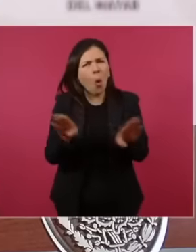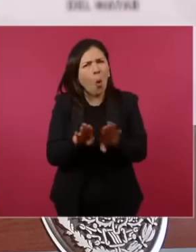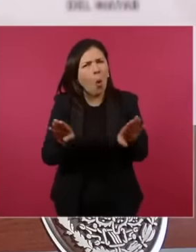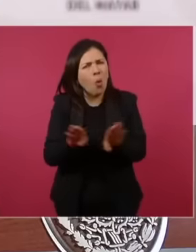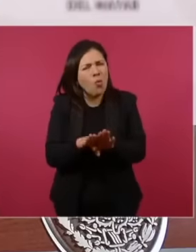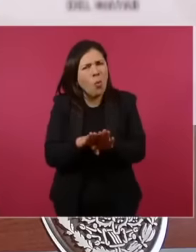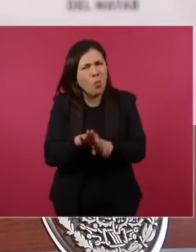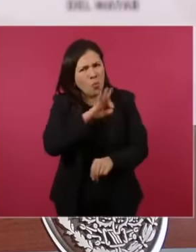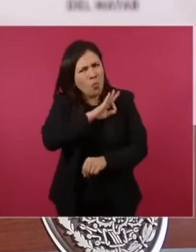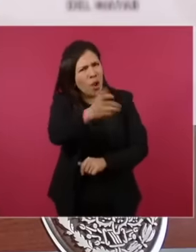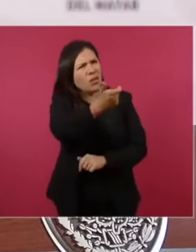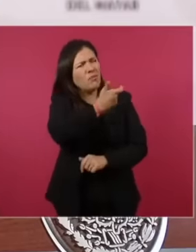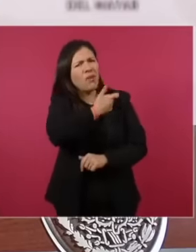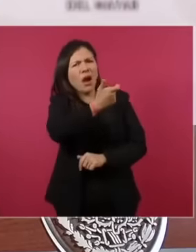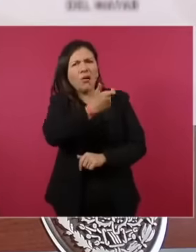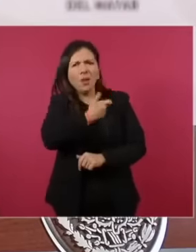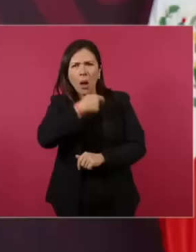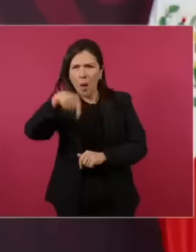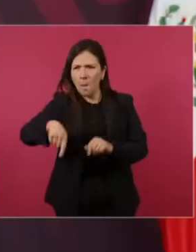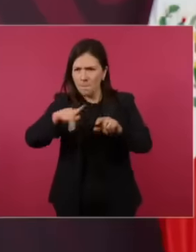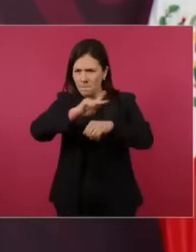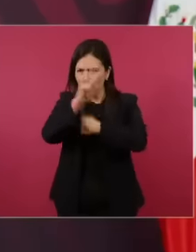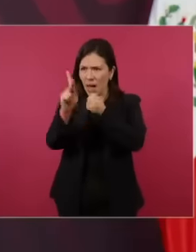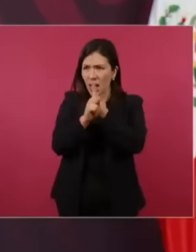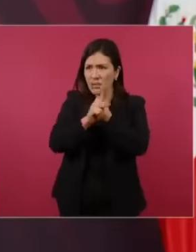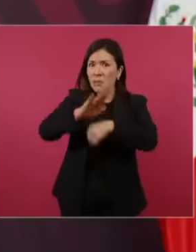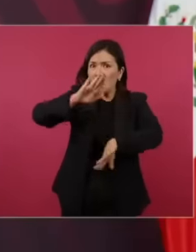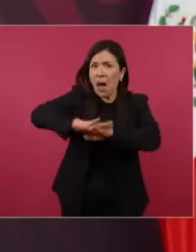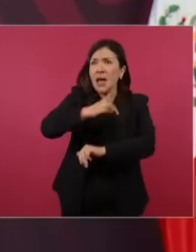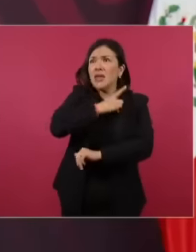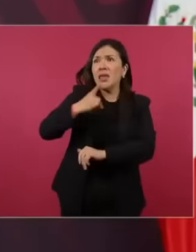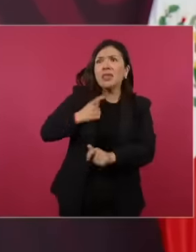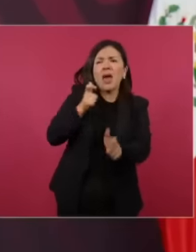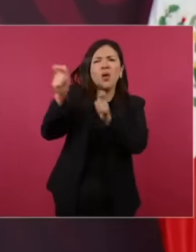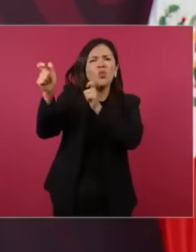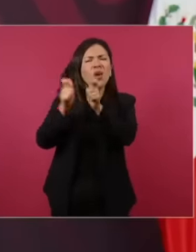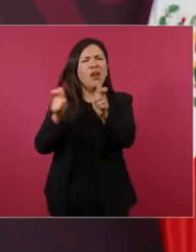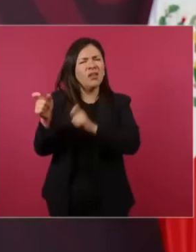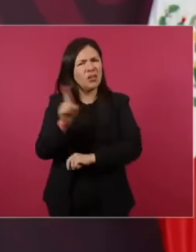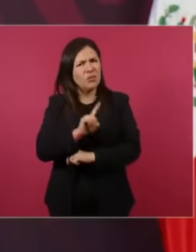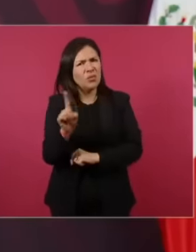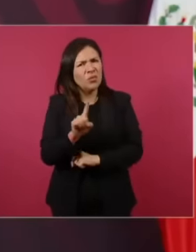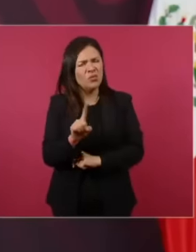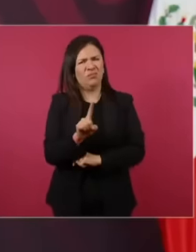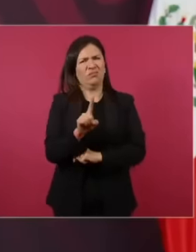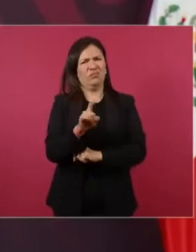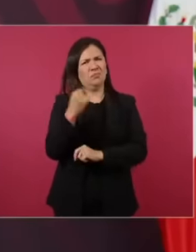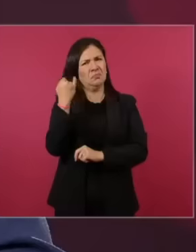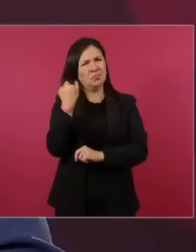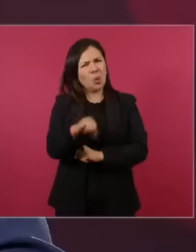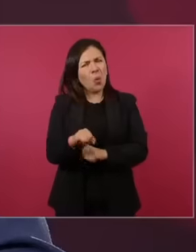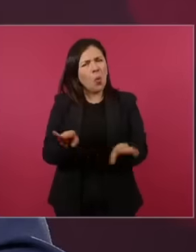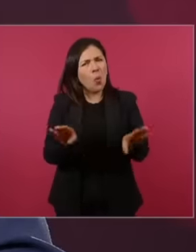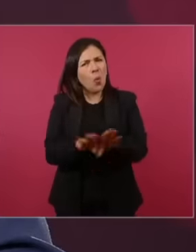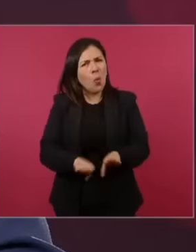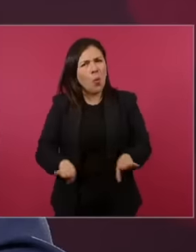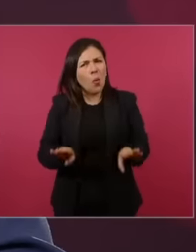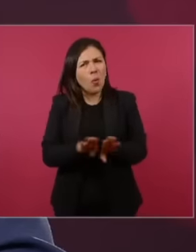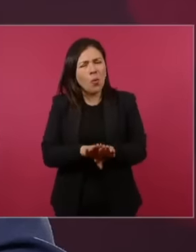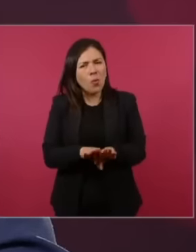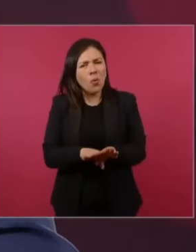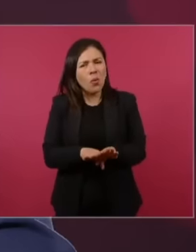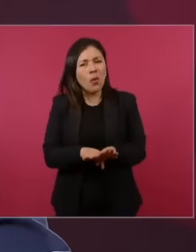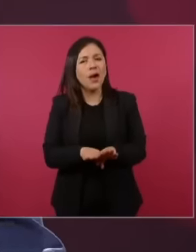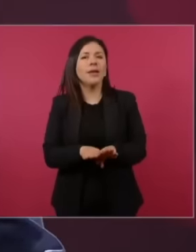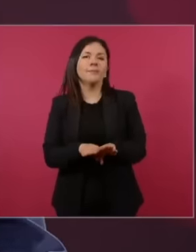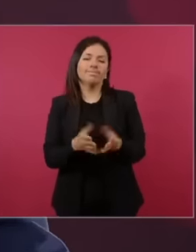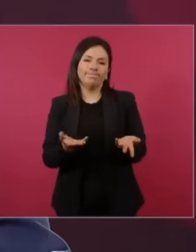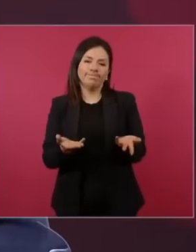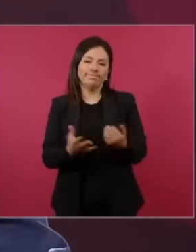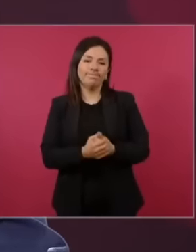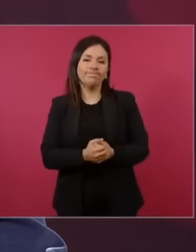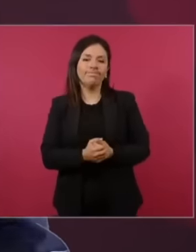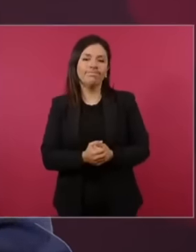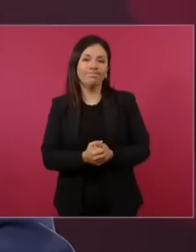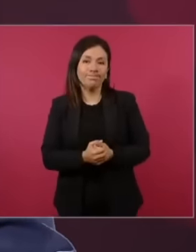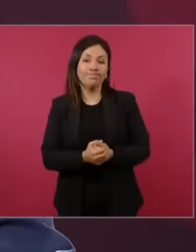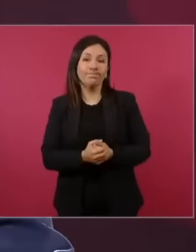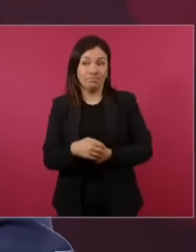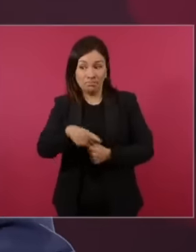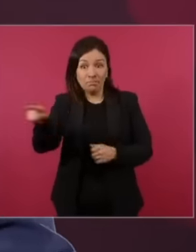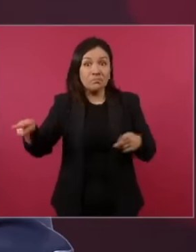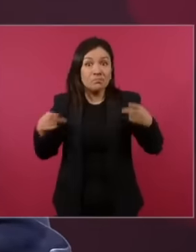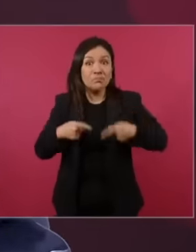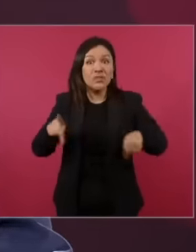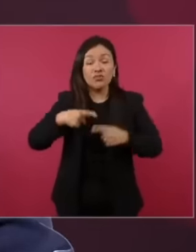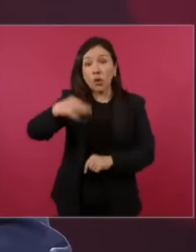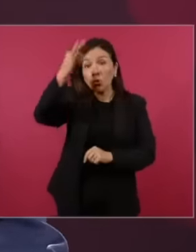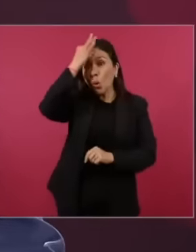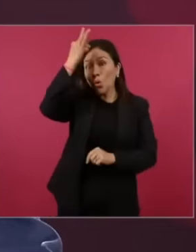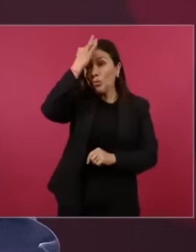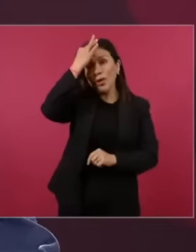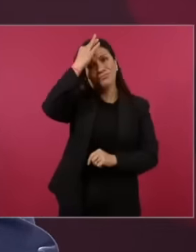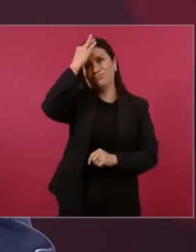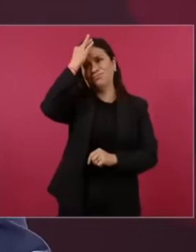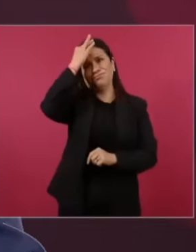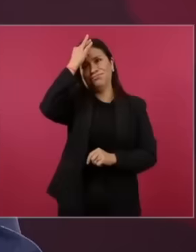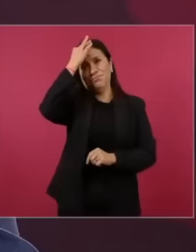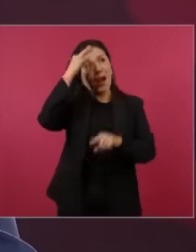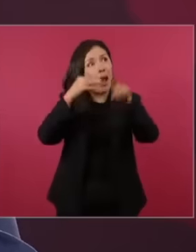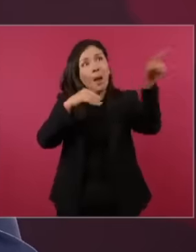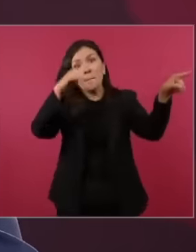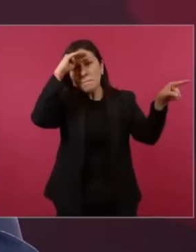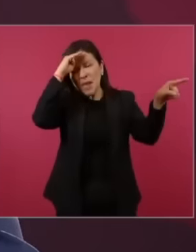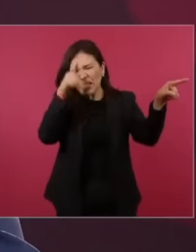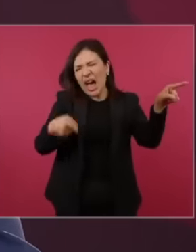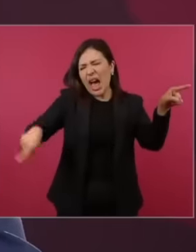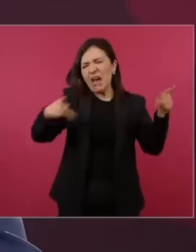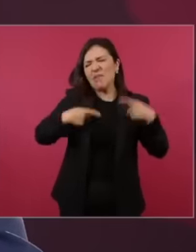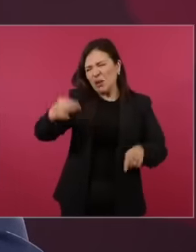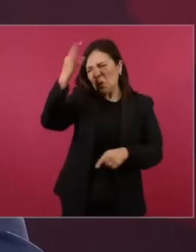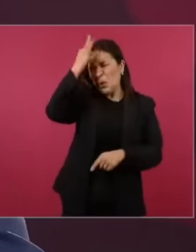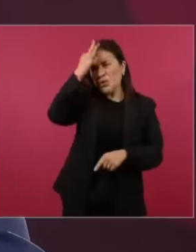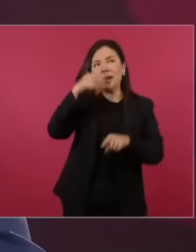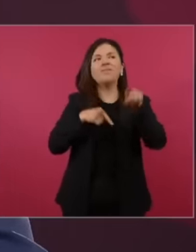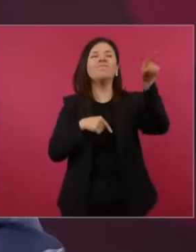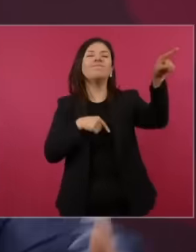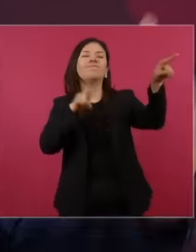the people are not stupid, stupid is the one who thinks that The people are stupid. How is it that